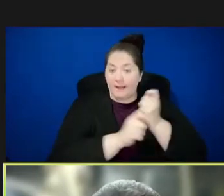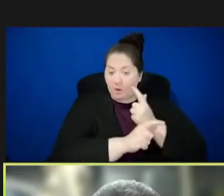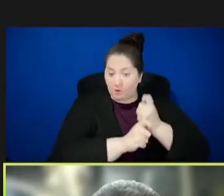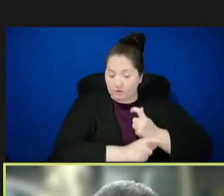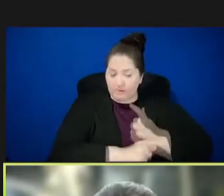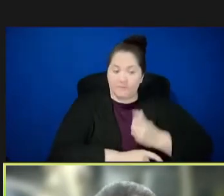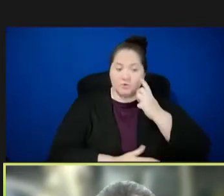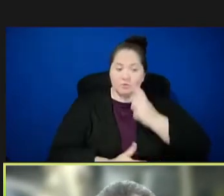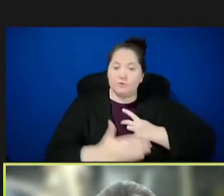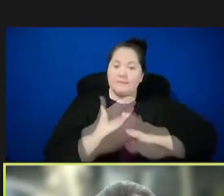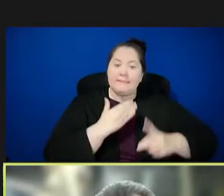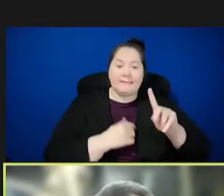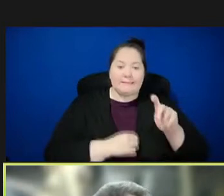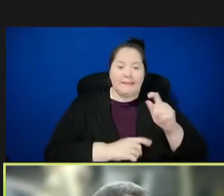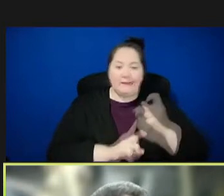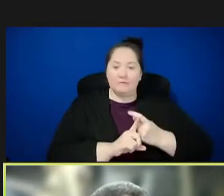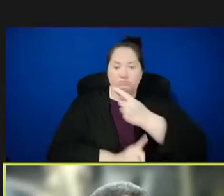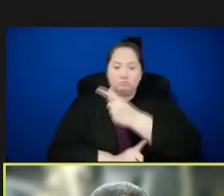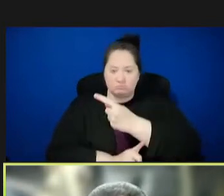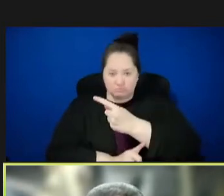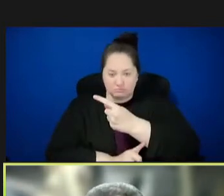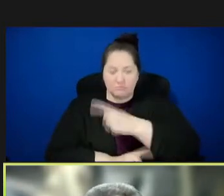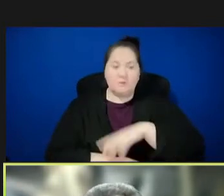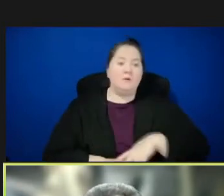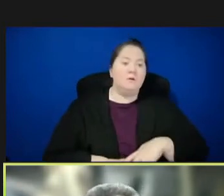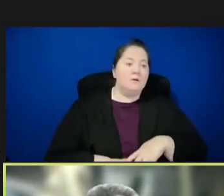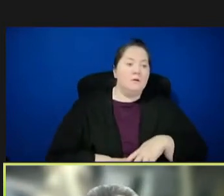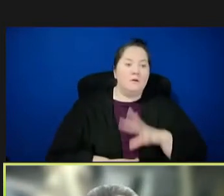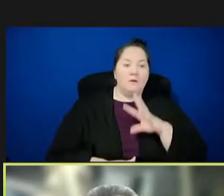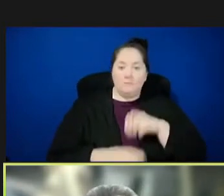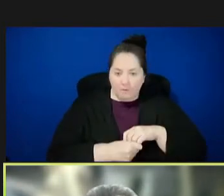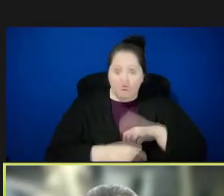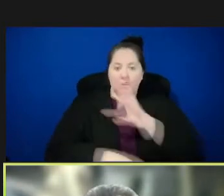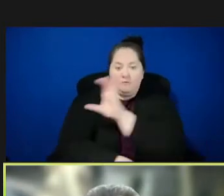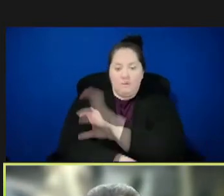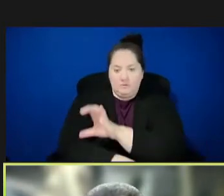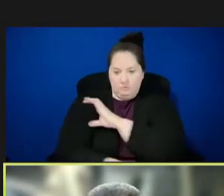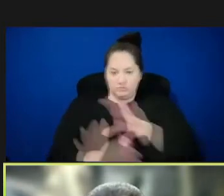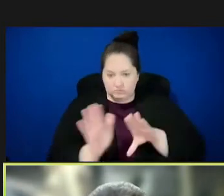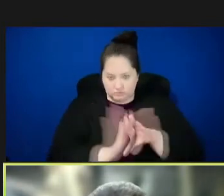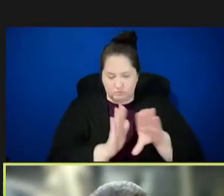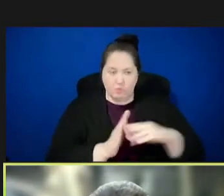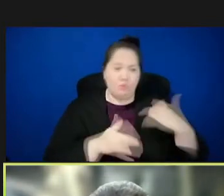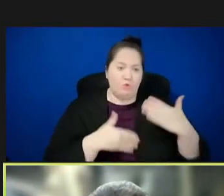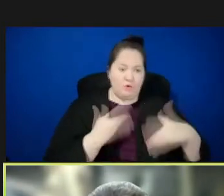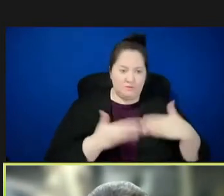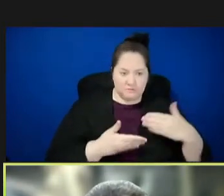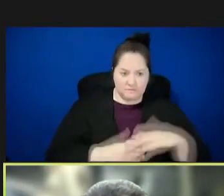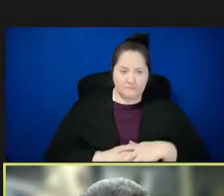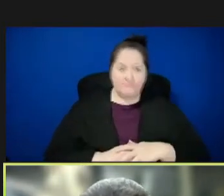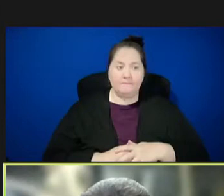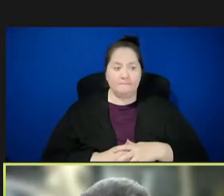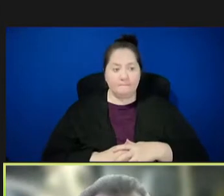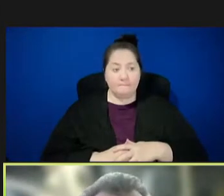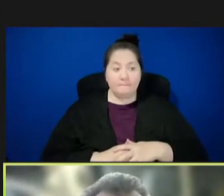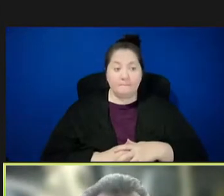our data. It's a part of the clinical development process that unless you're directly involved, most